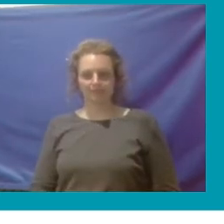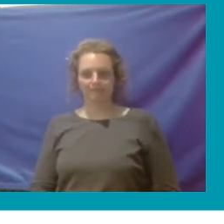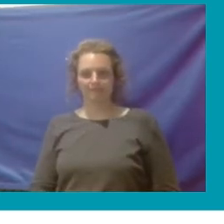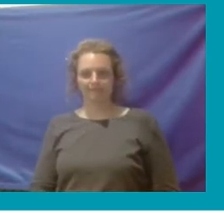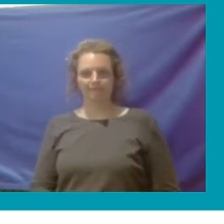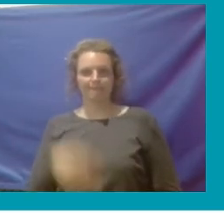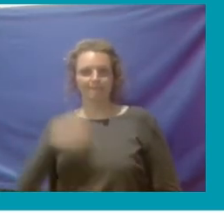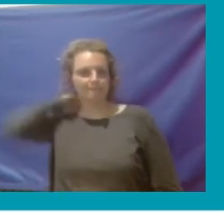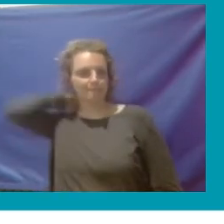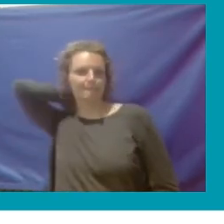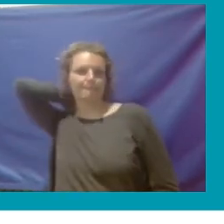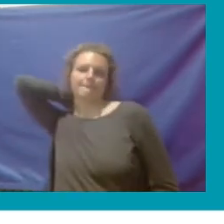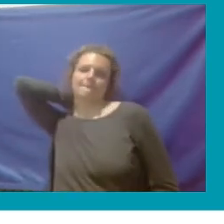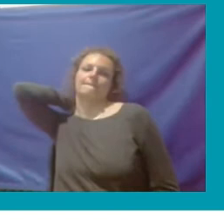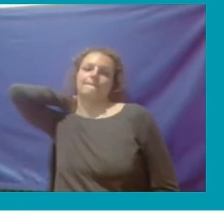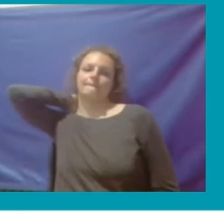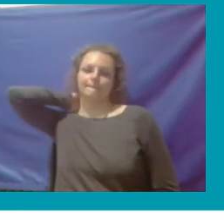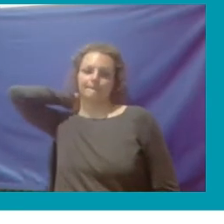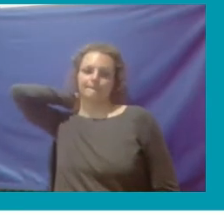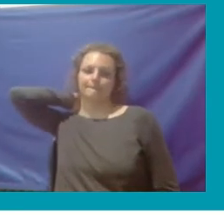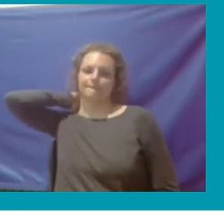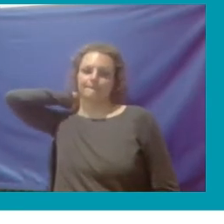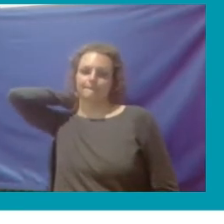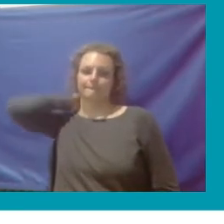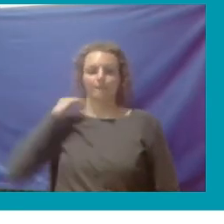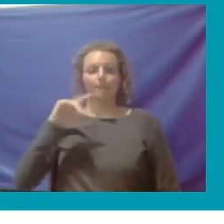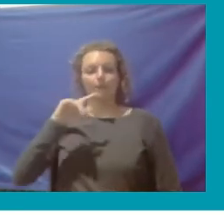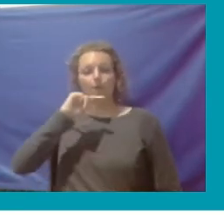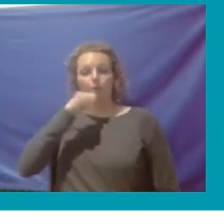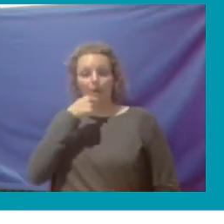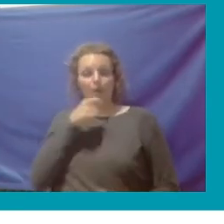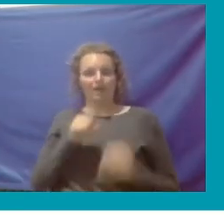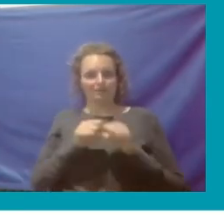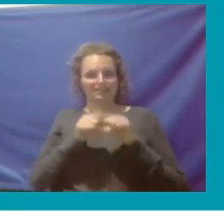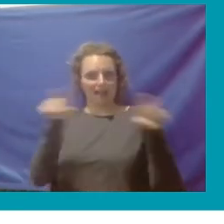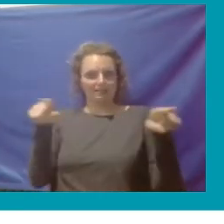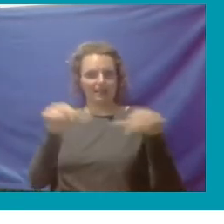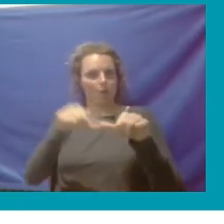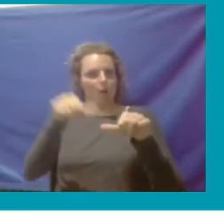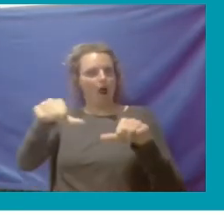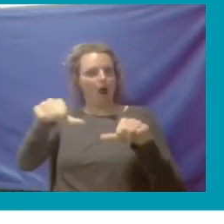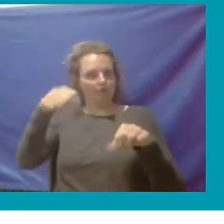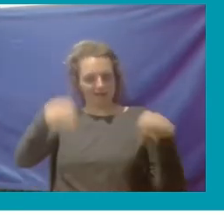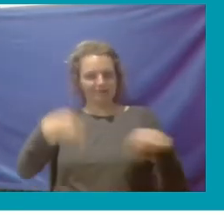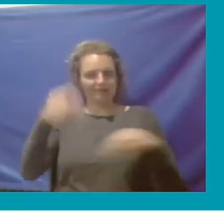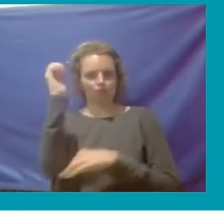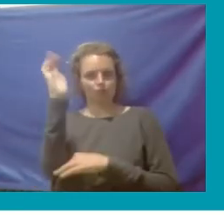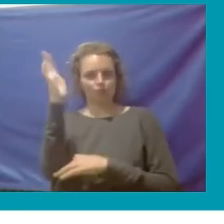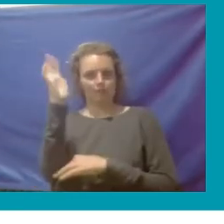Yep, will be sending that won't be after the after this event to be to everybody who attended and also actually everybody